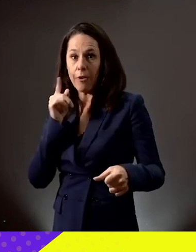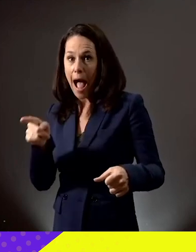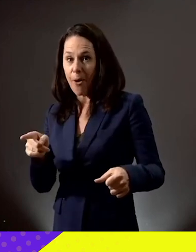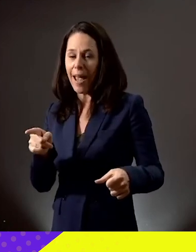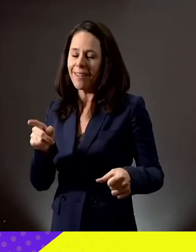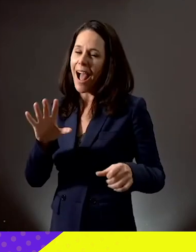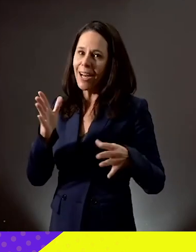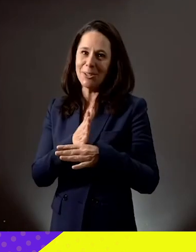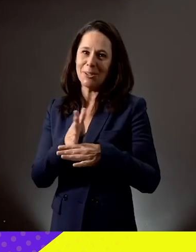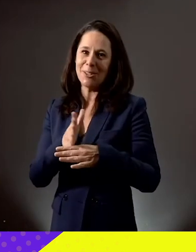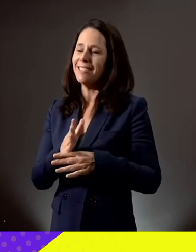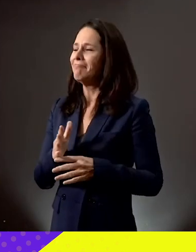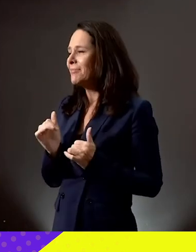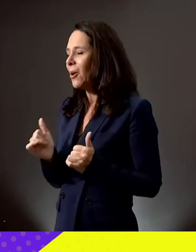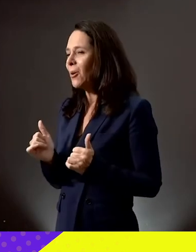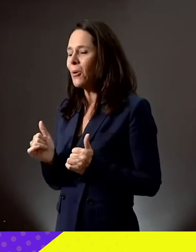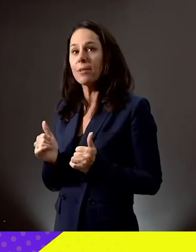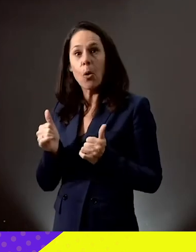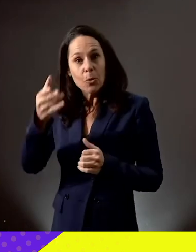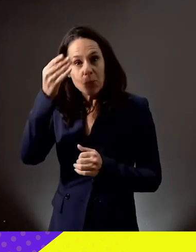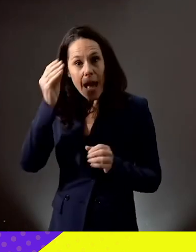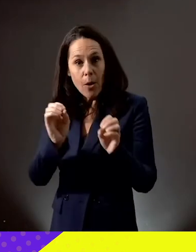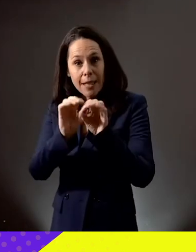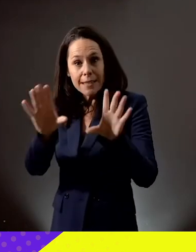So remember this clear message by Mariette. Thank you.